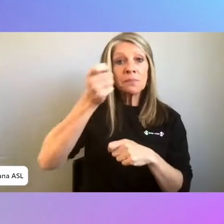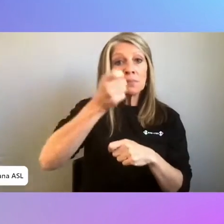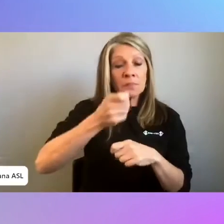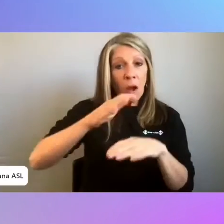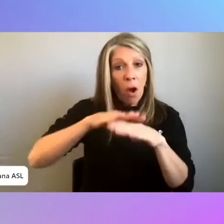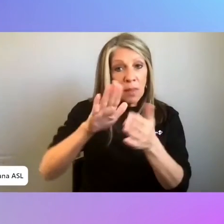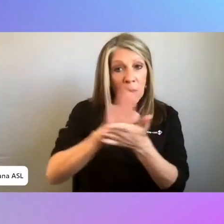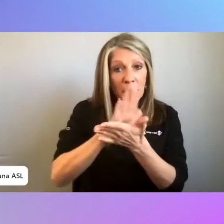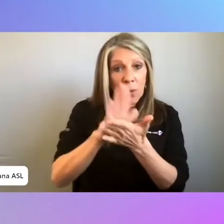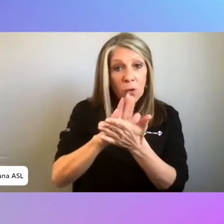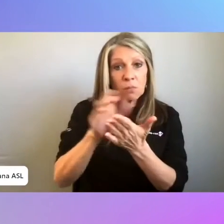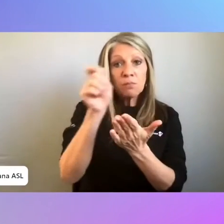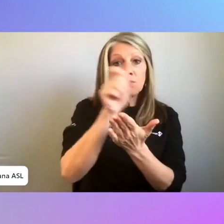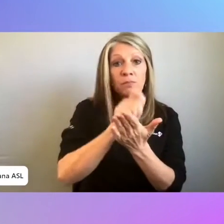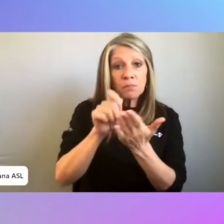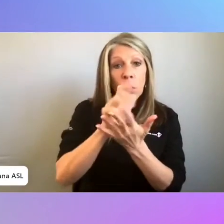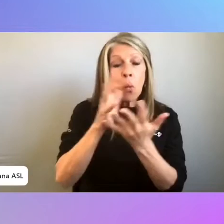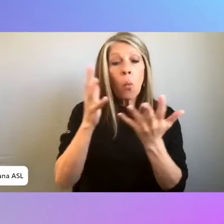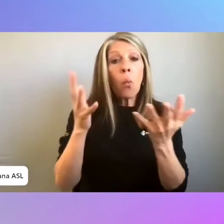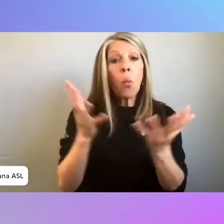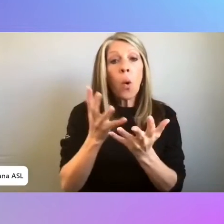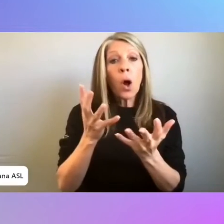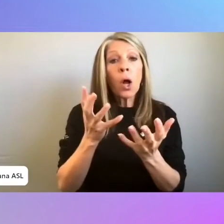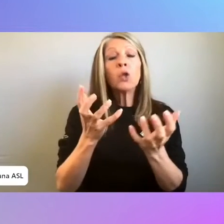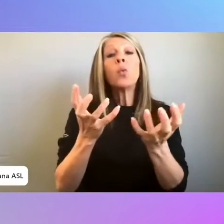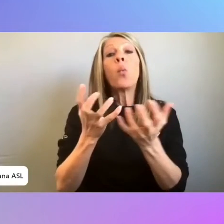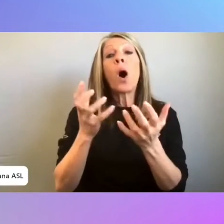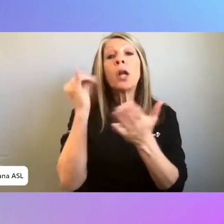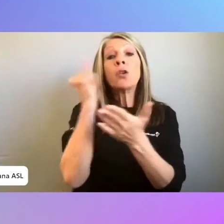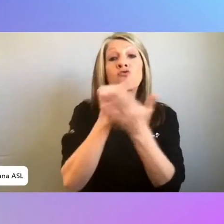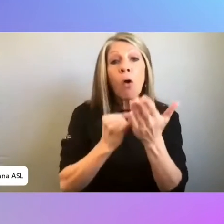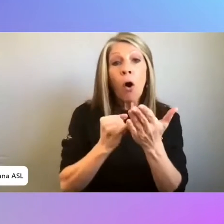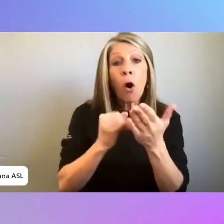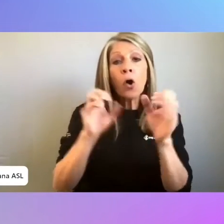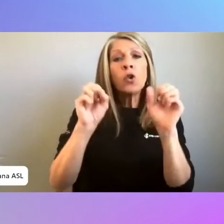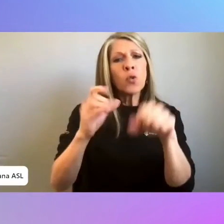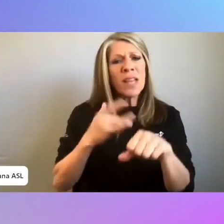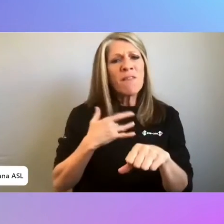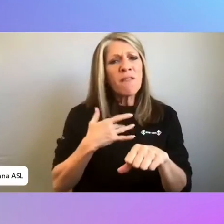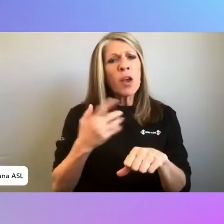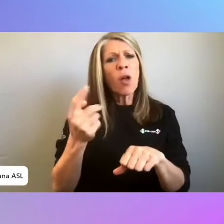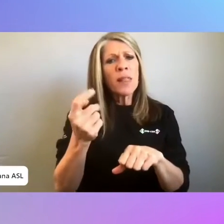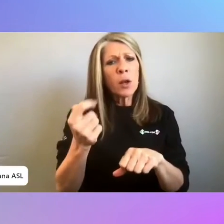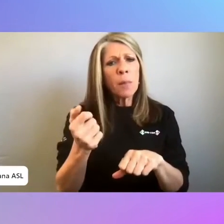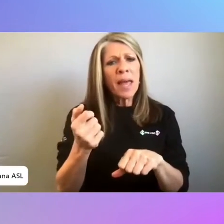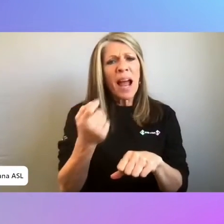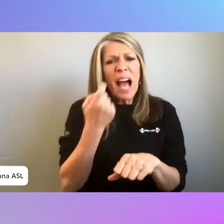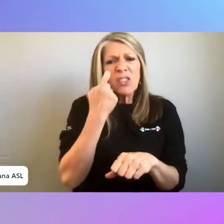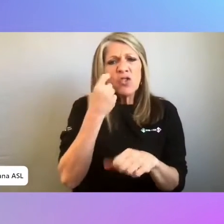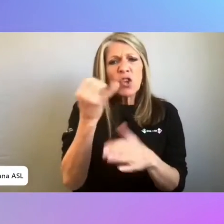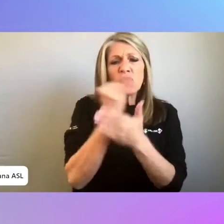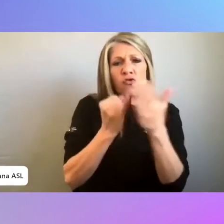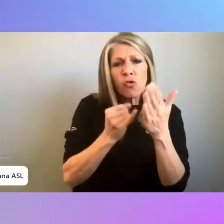not going to be very pretty, but all you really have to do is trace on the paper what you are